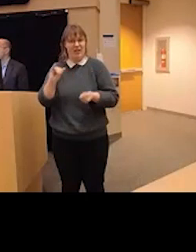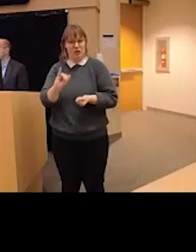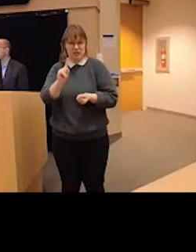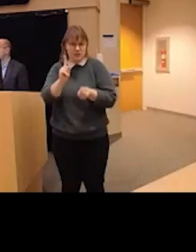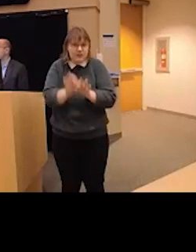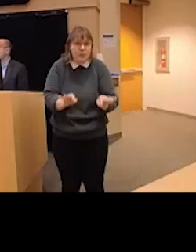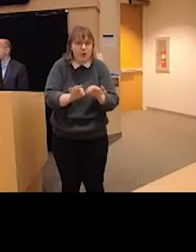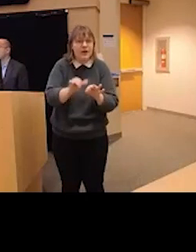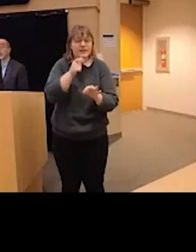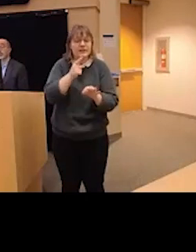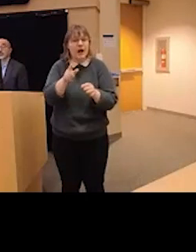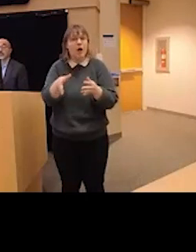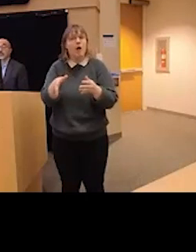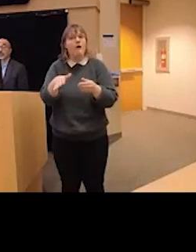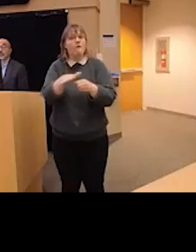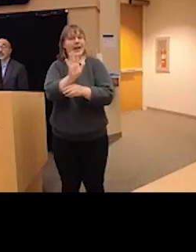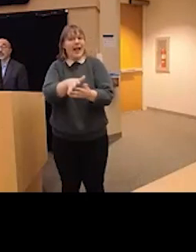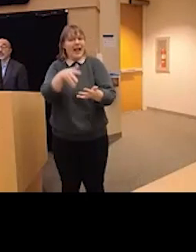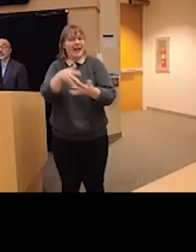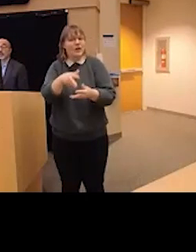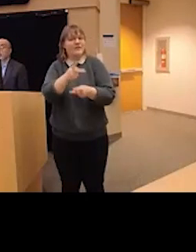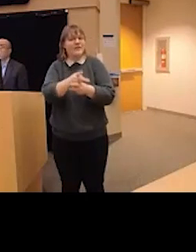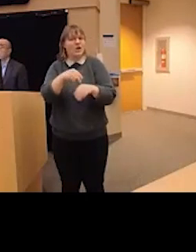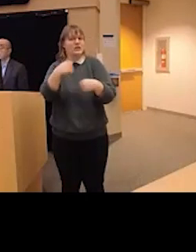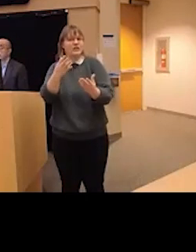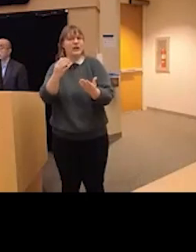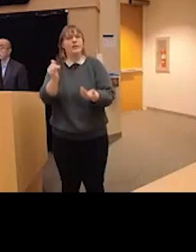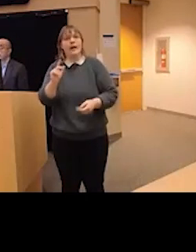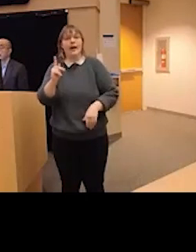it's not a completely integrated care delivery Network like you would find at Kaiser for instance